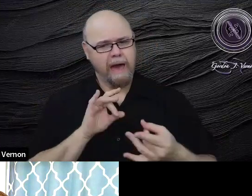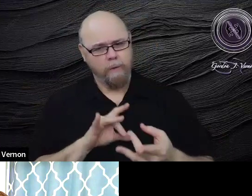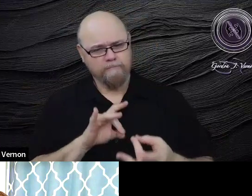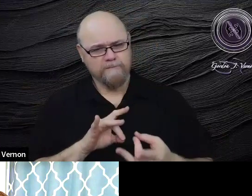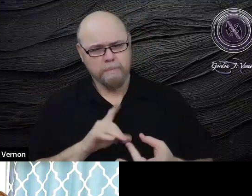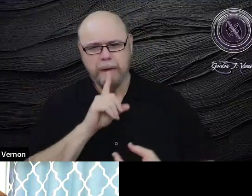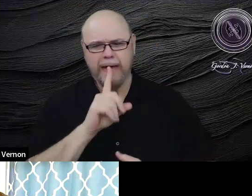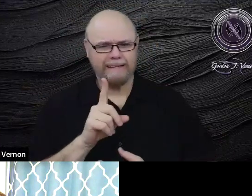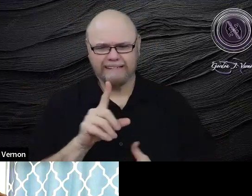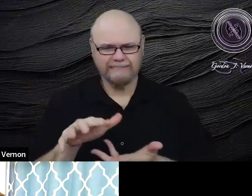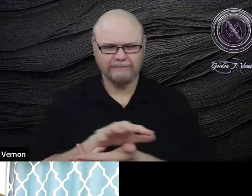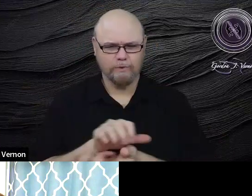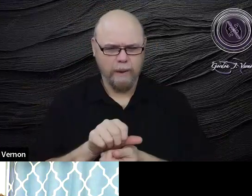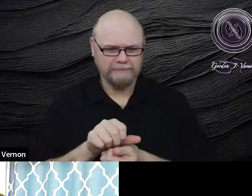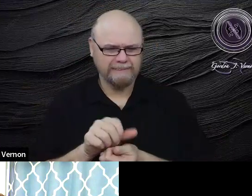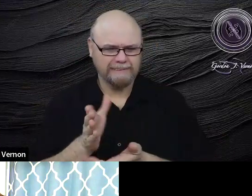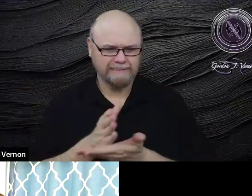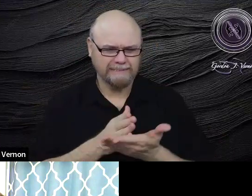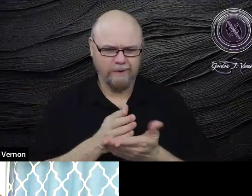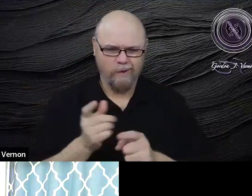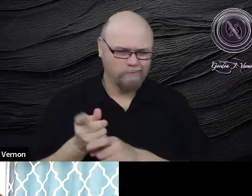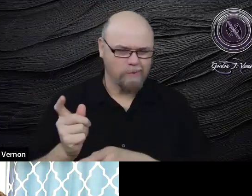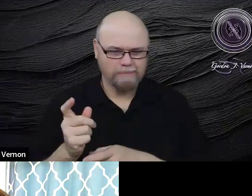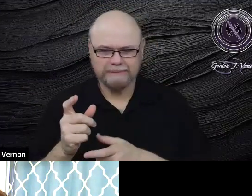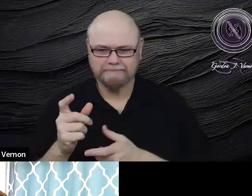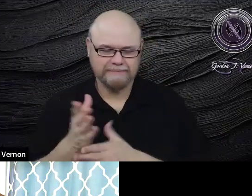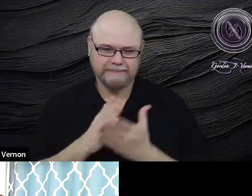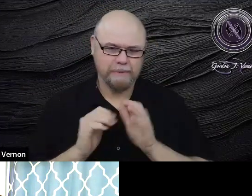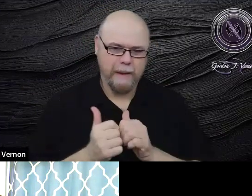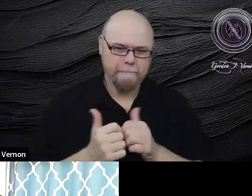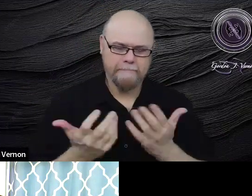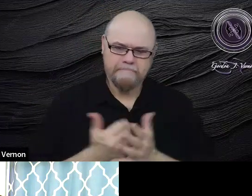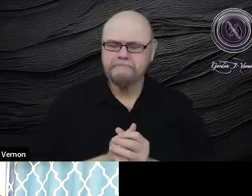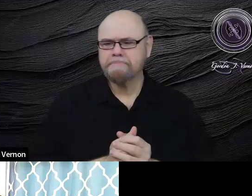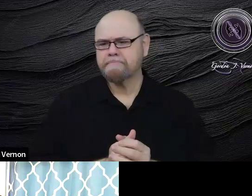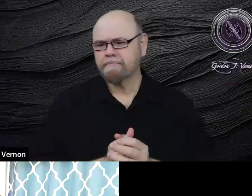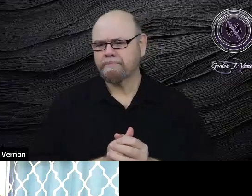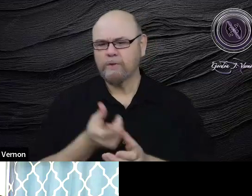So I guess what this shows is that personality captures these dissociations of subjective